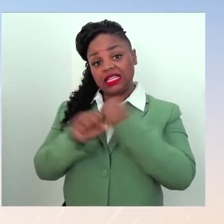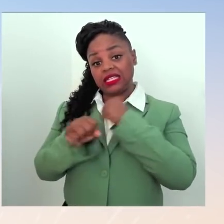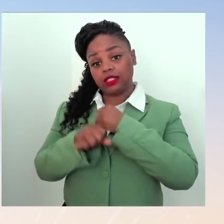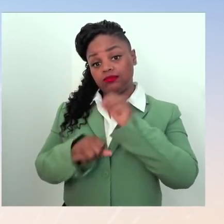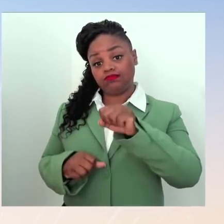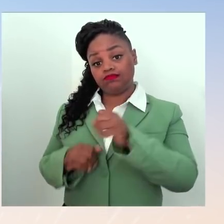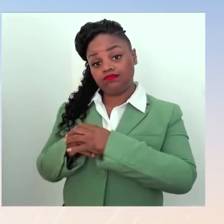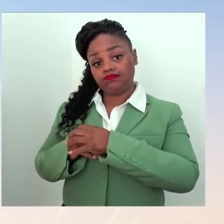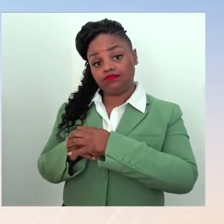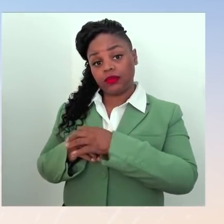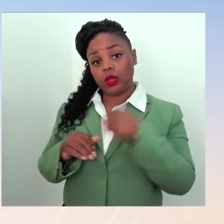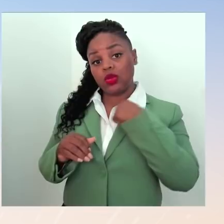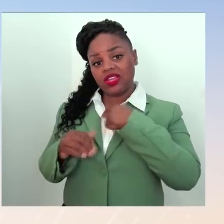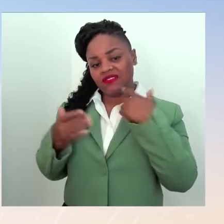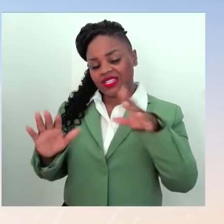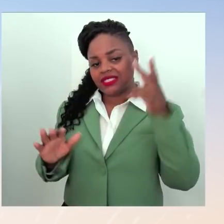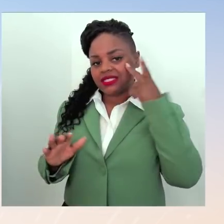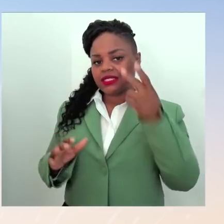and certainly President Zelenskyy in leadership